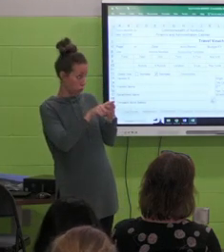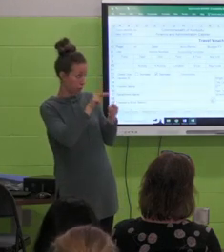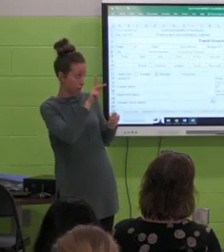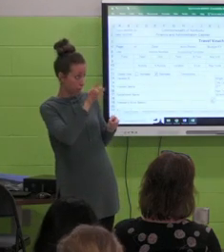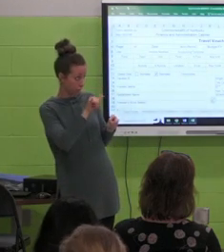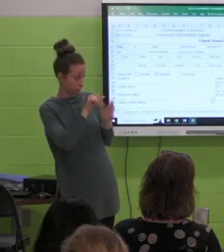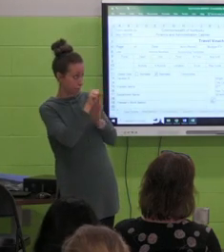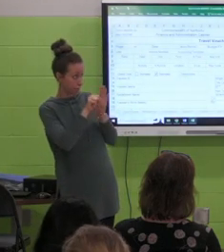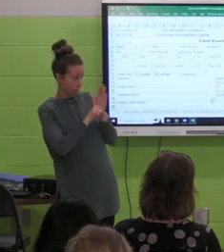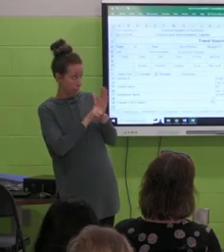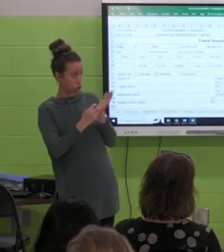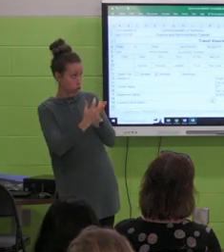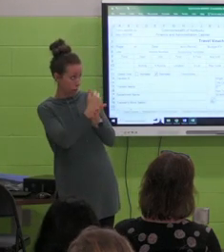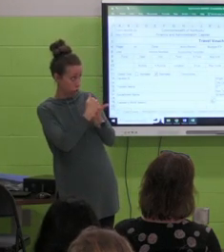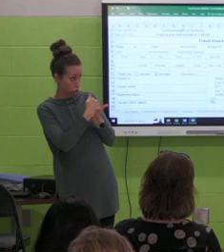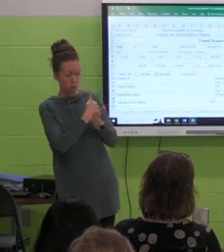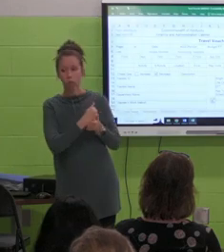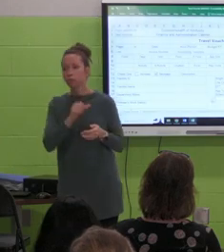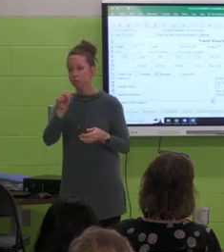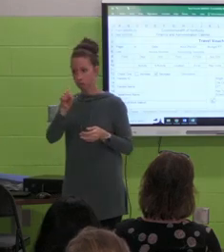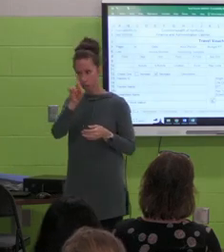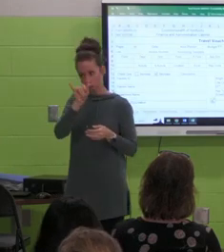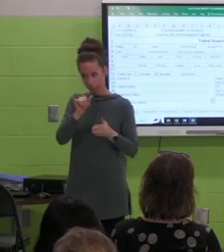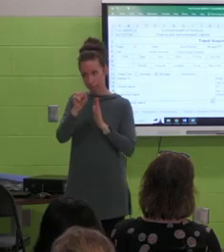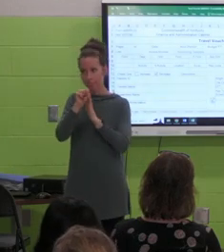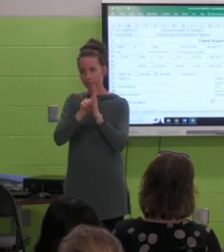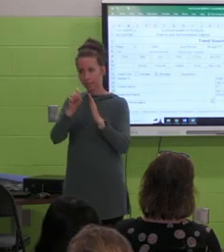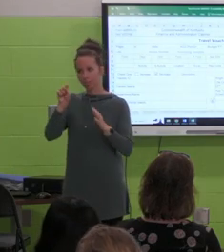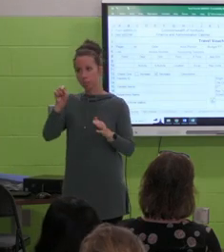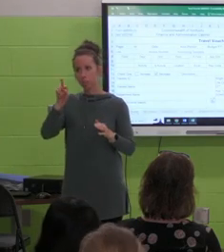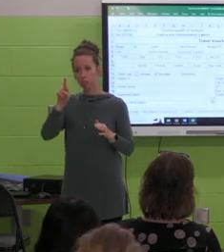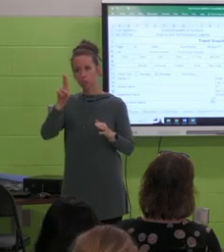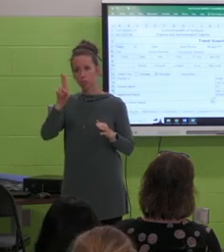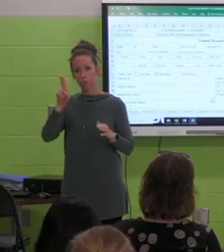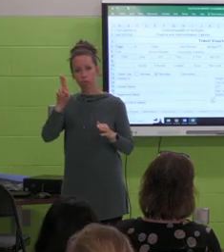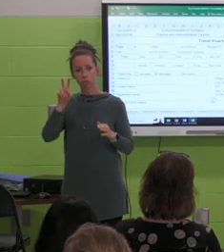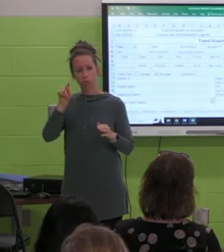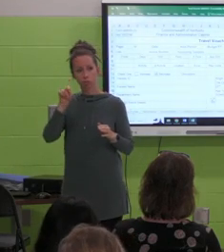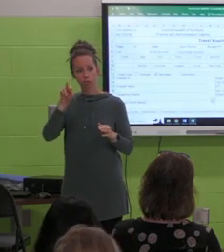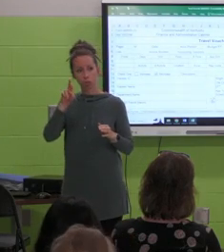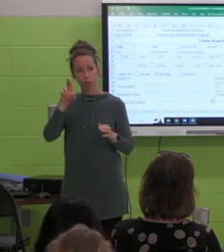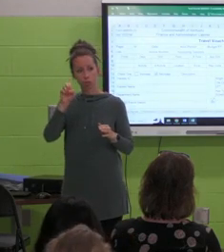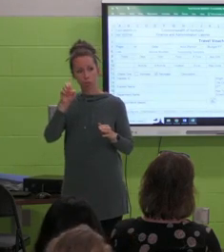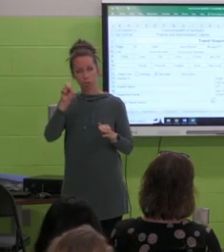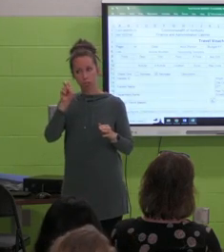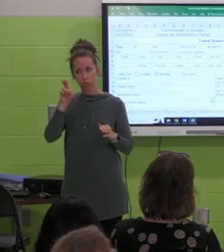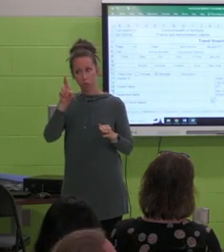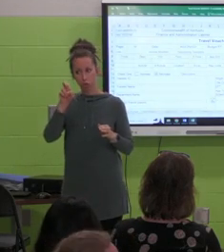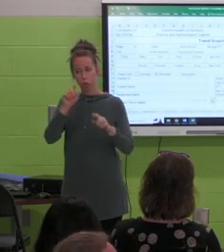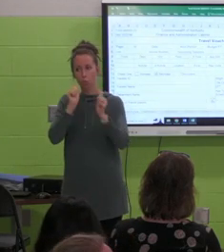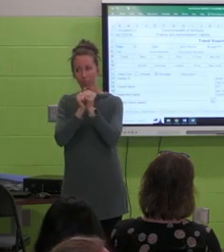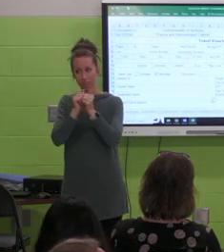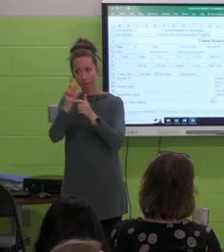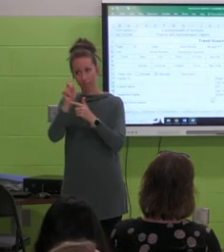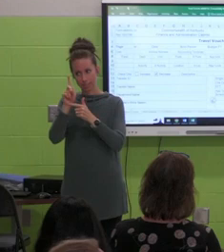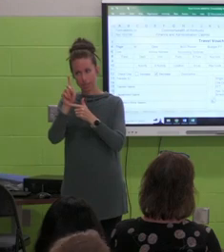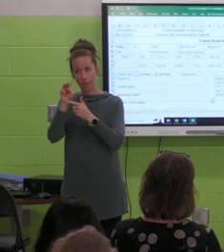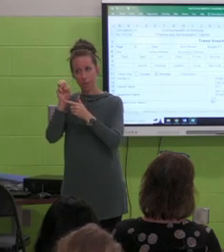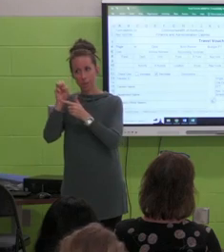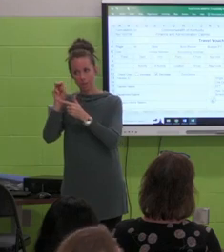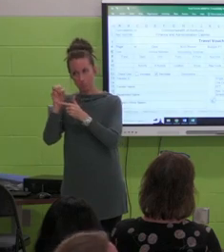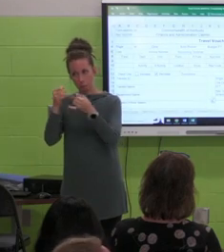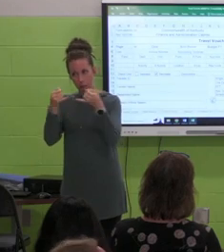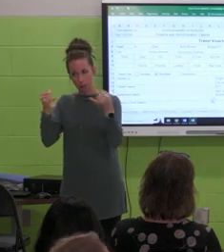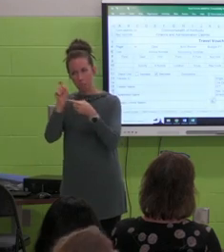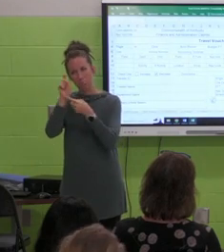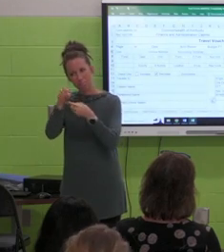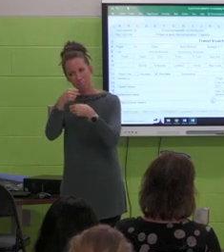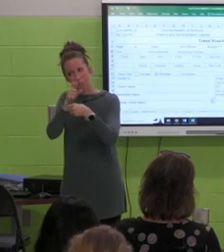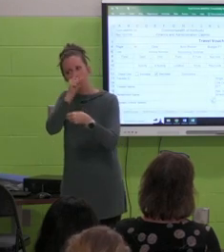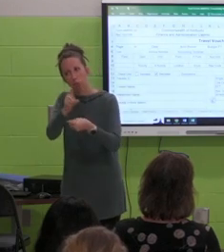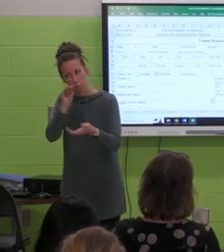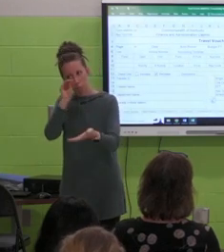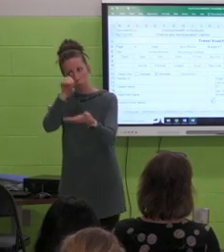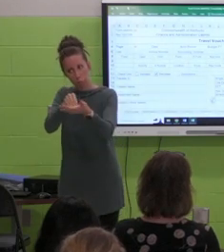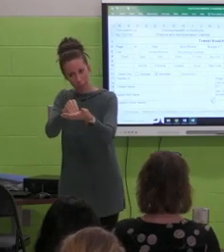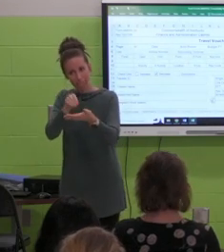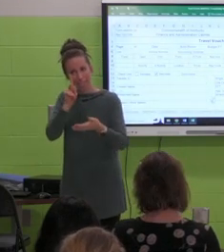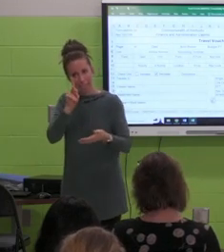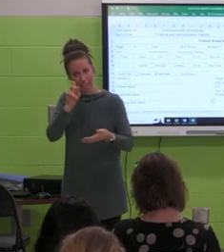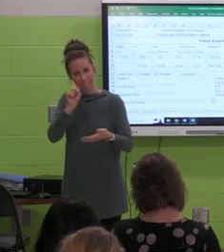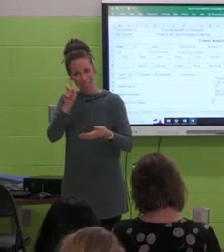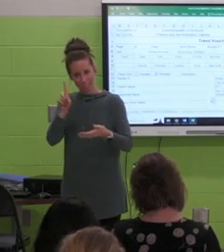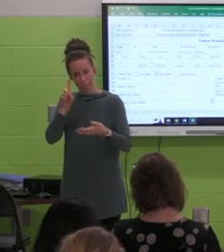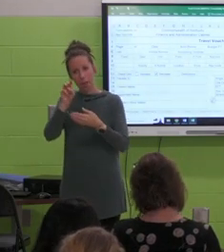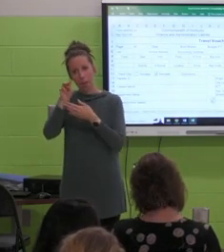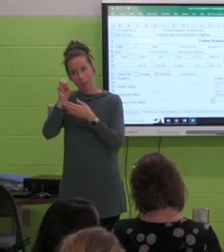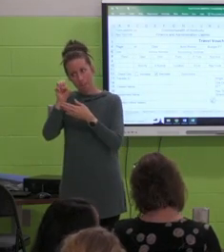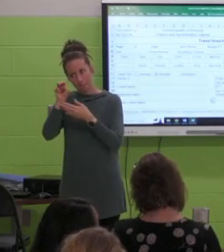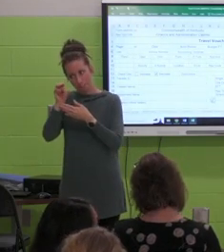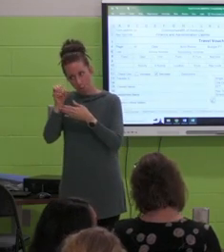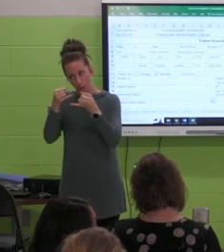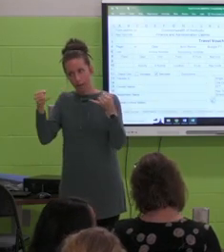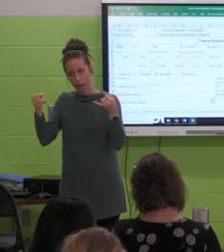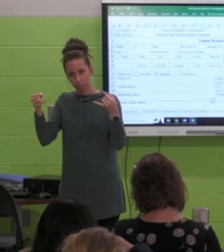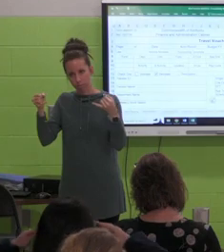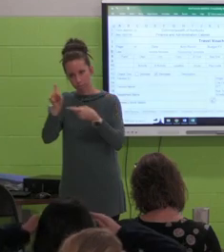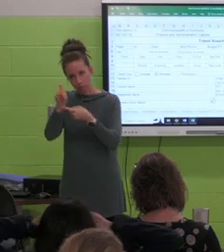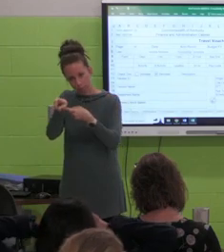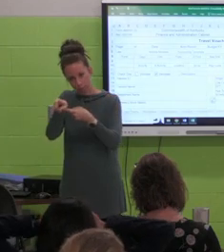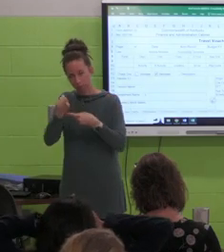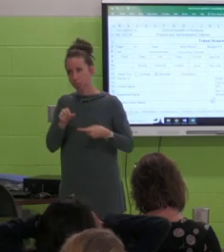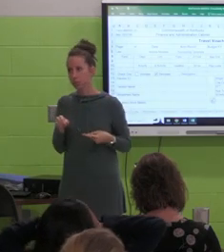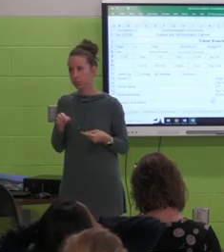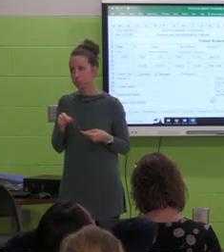ma'am yes you have make sure reference KSD in the memo line